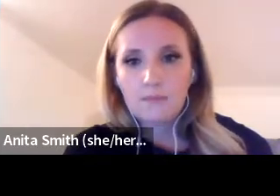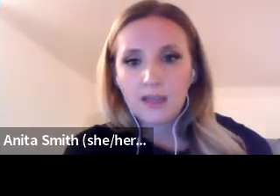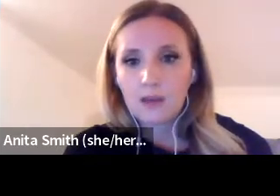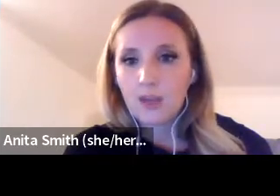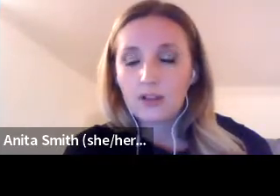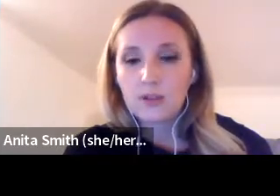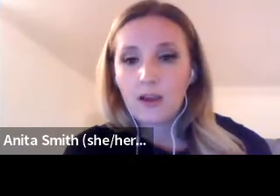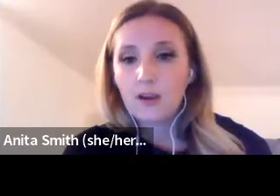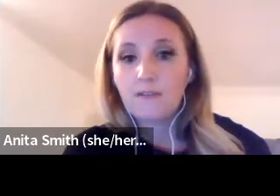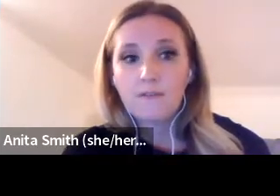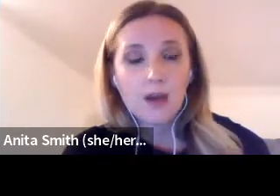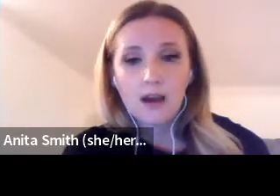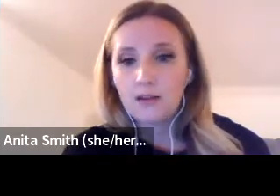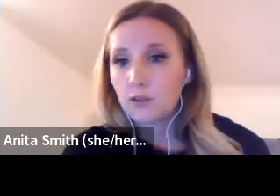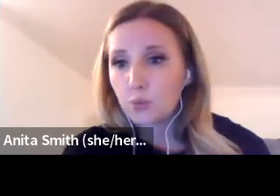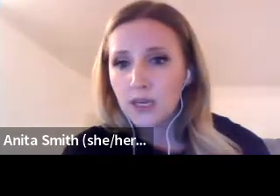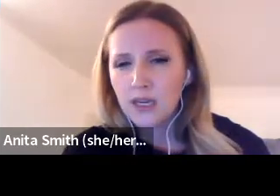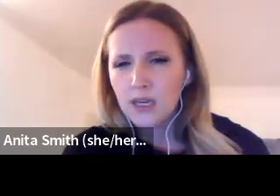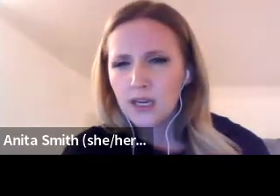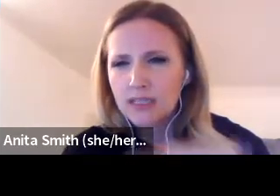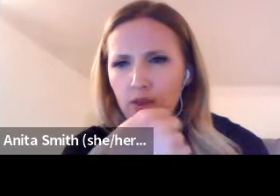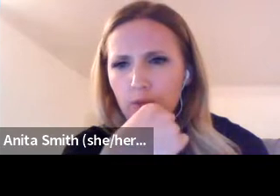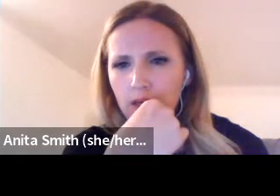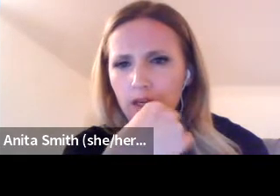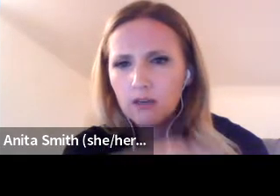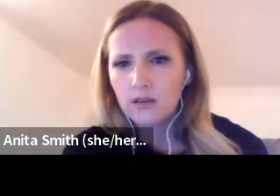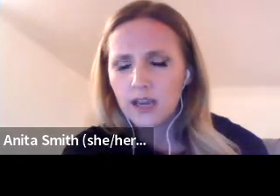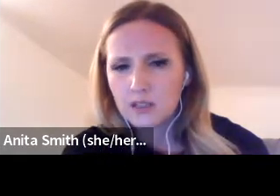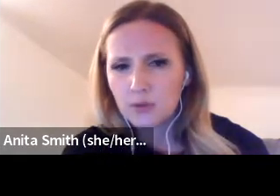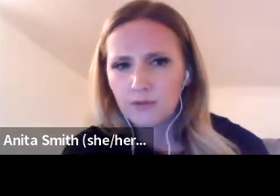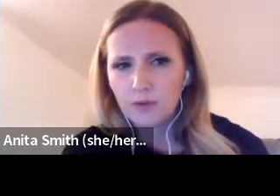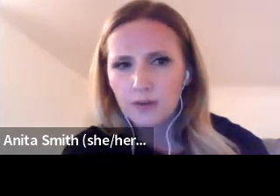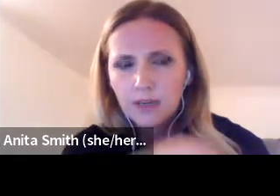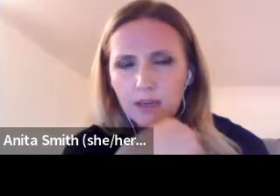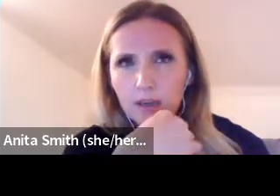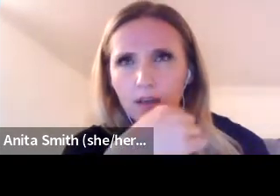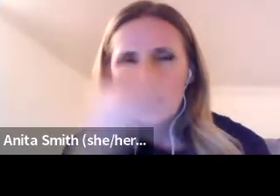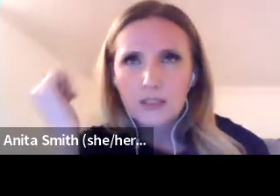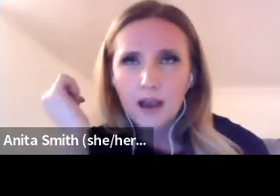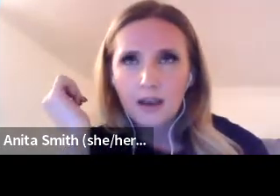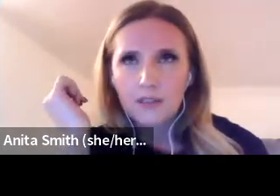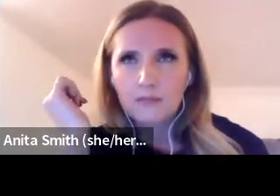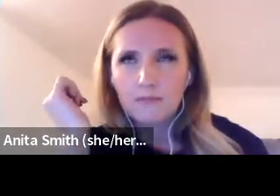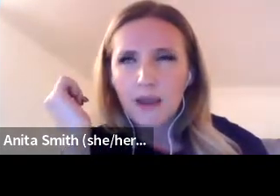But then we also have three, is it three? Yeah, it's three in Florida, but I was met